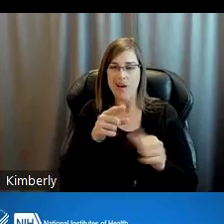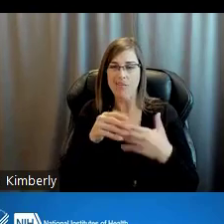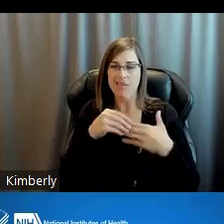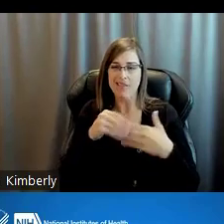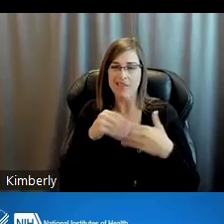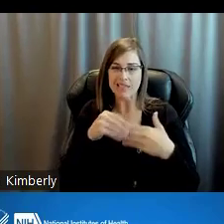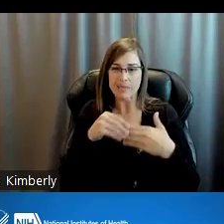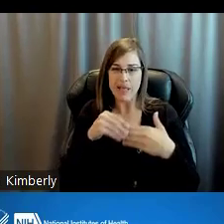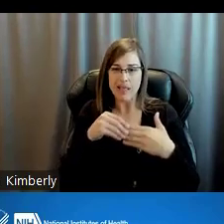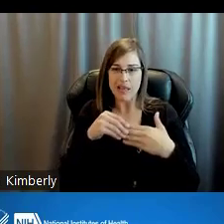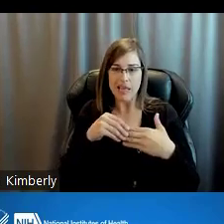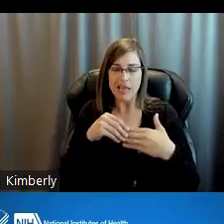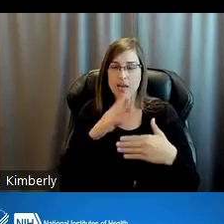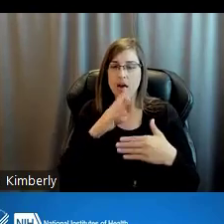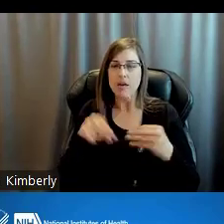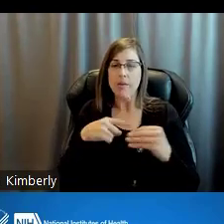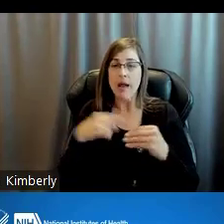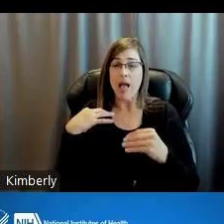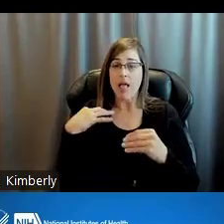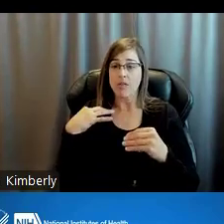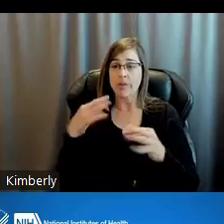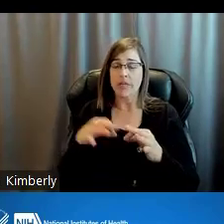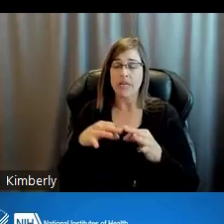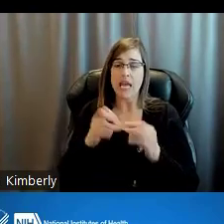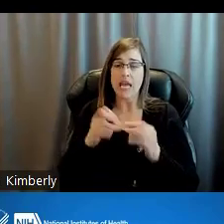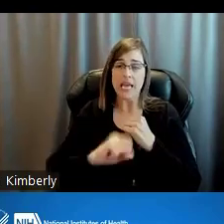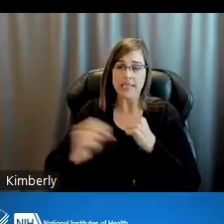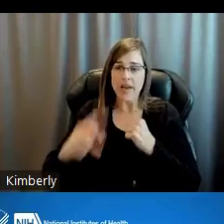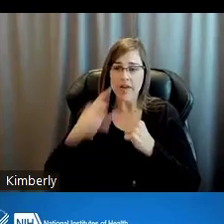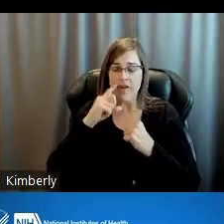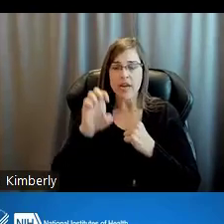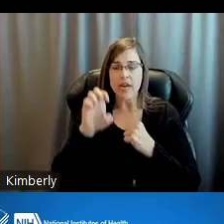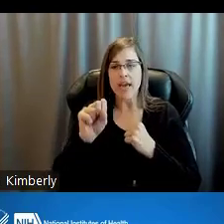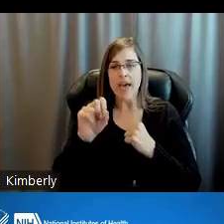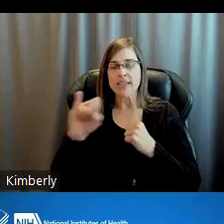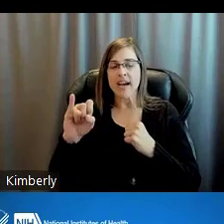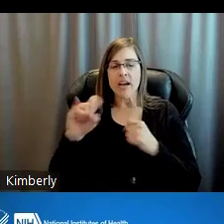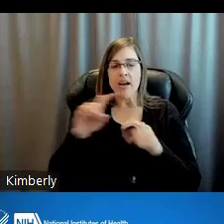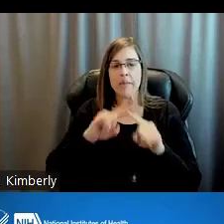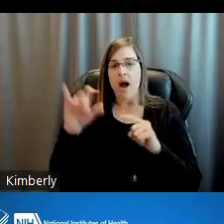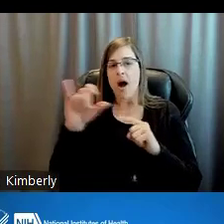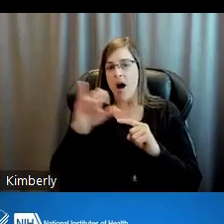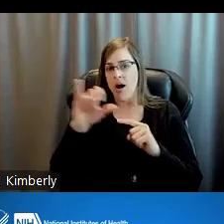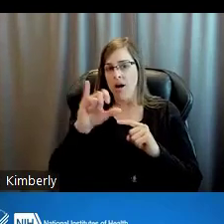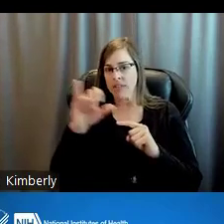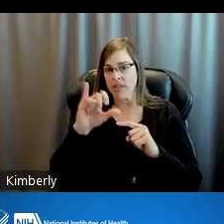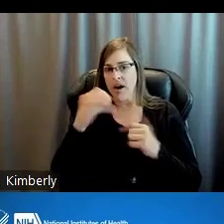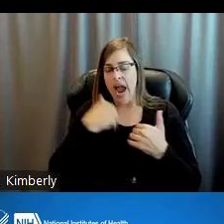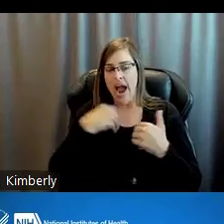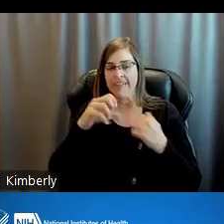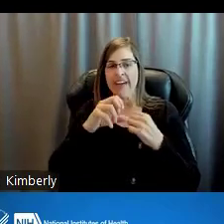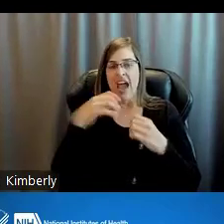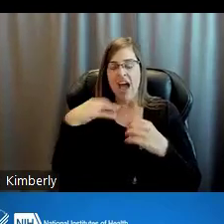we talked about the eligible extensions for ESI status, but there are also eligible extensions